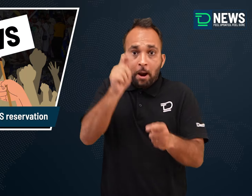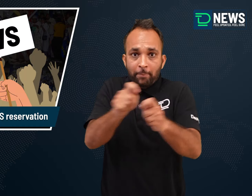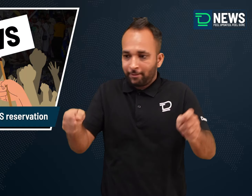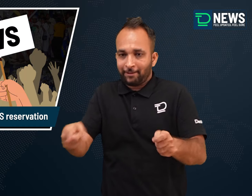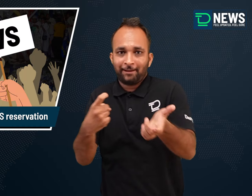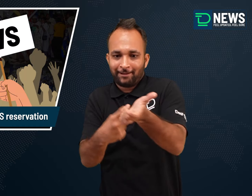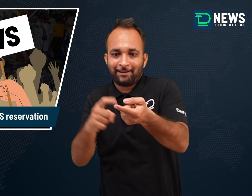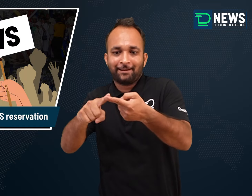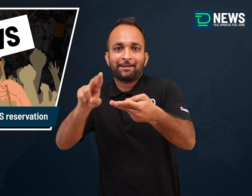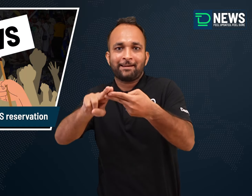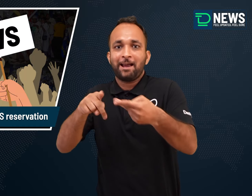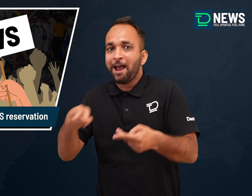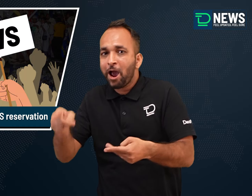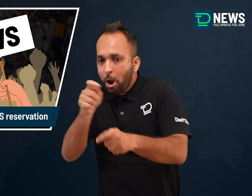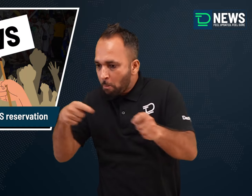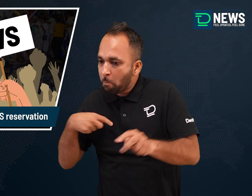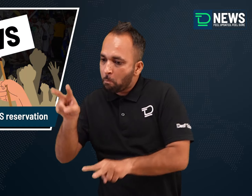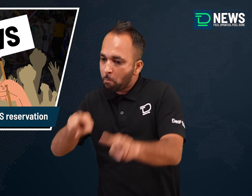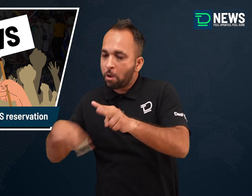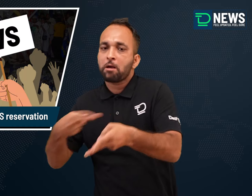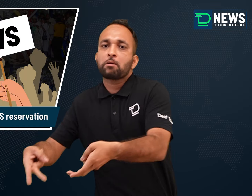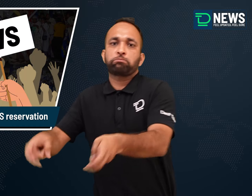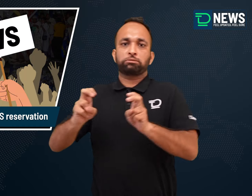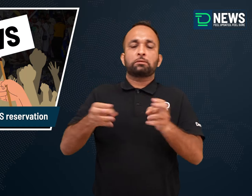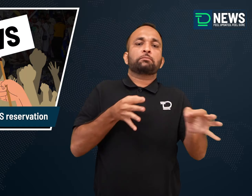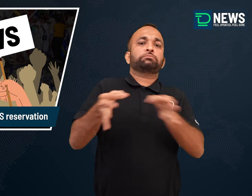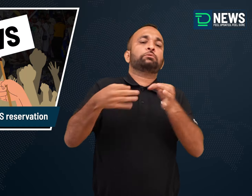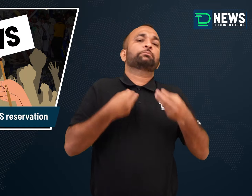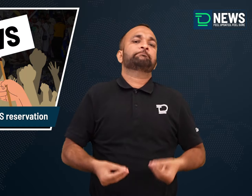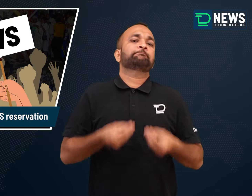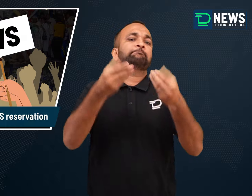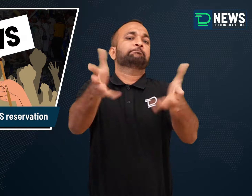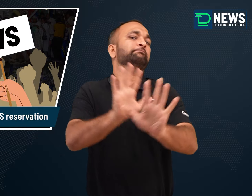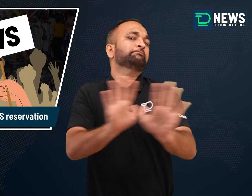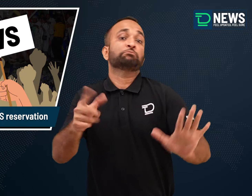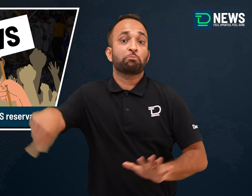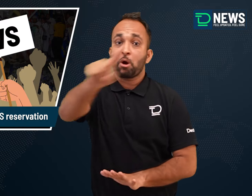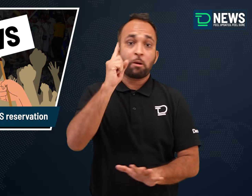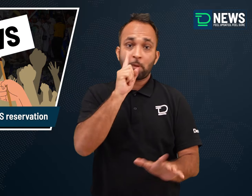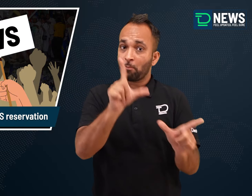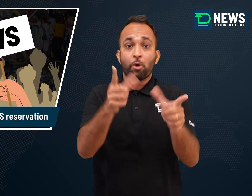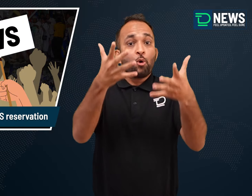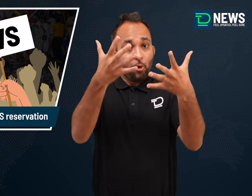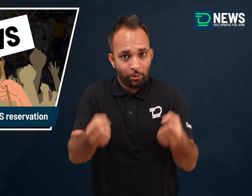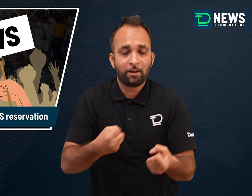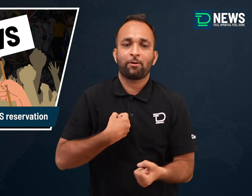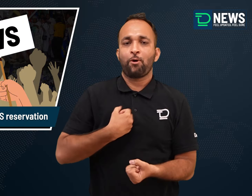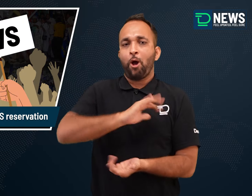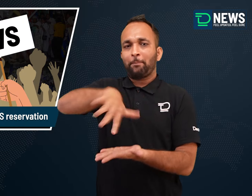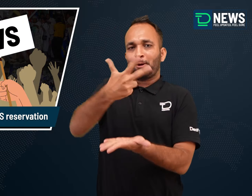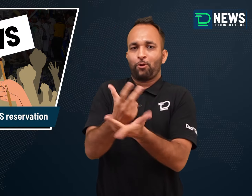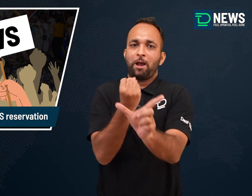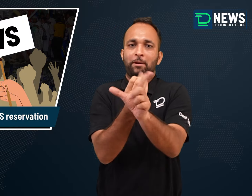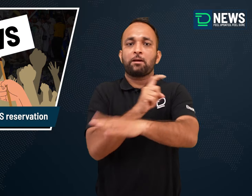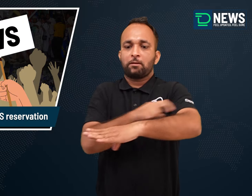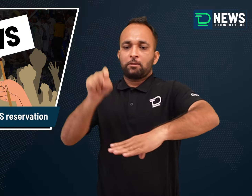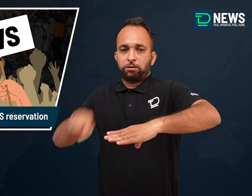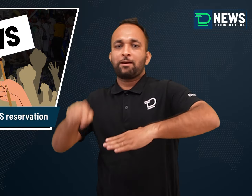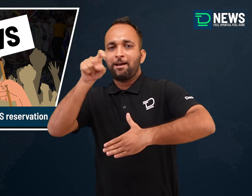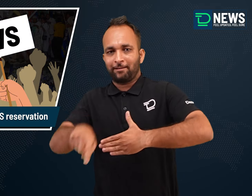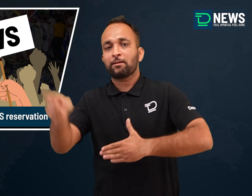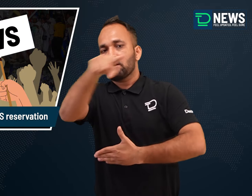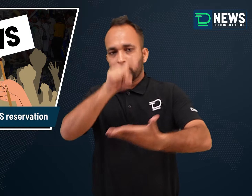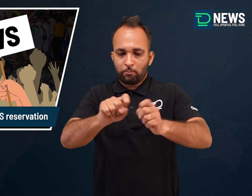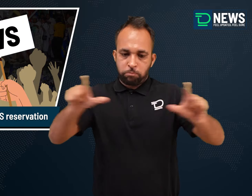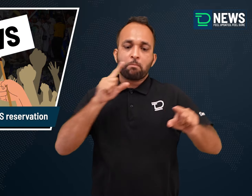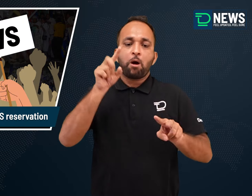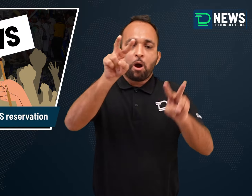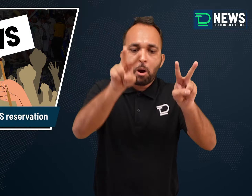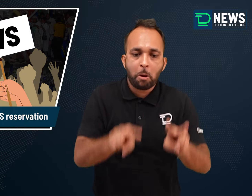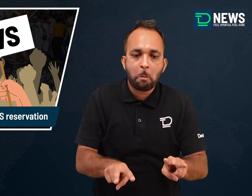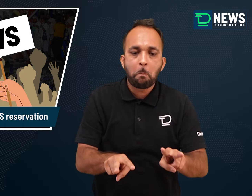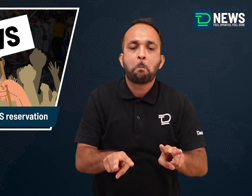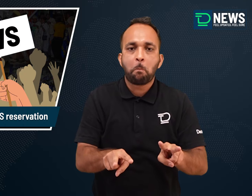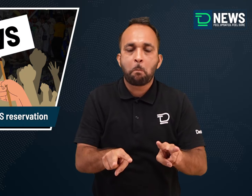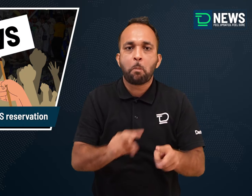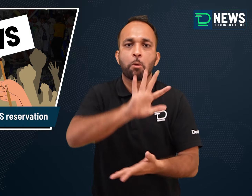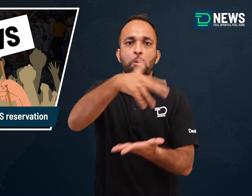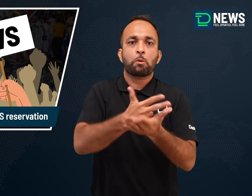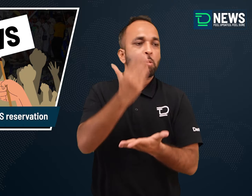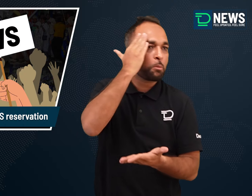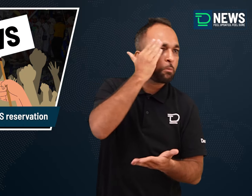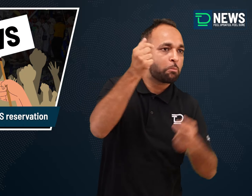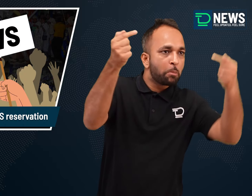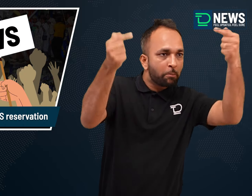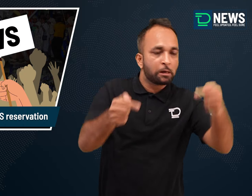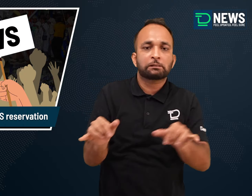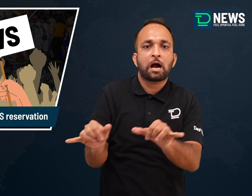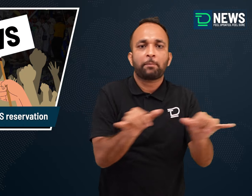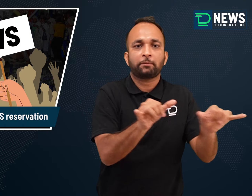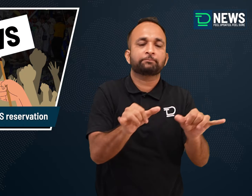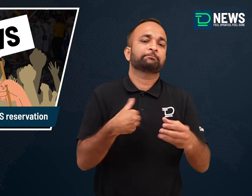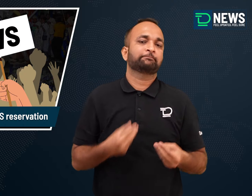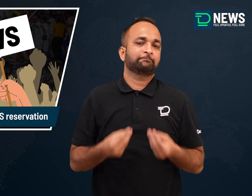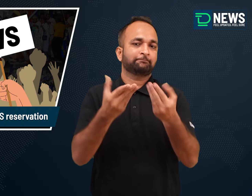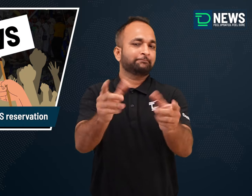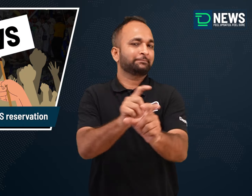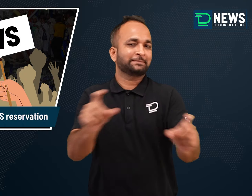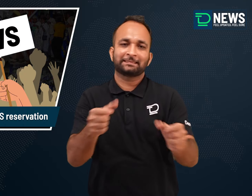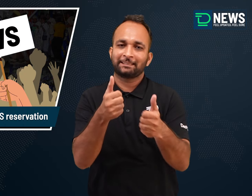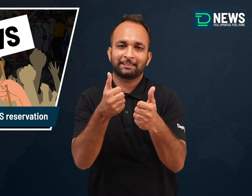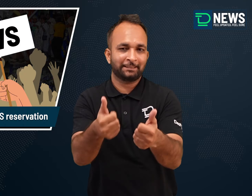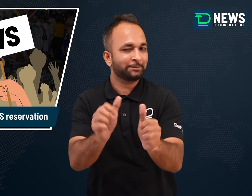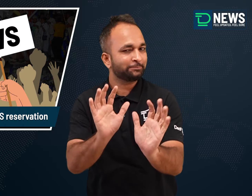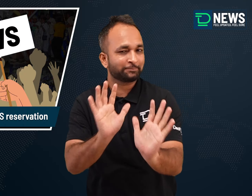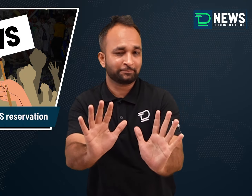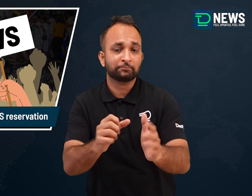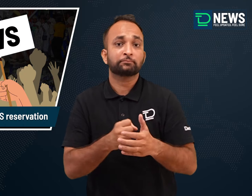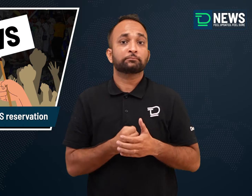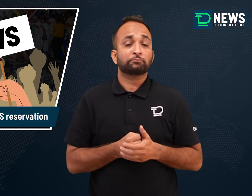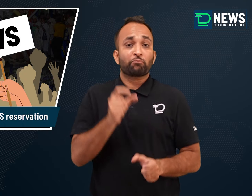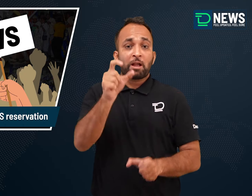The links are given below for your reference.